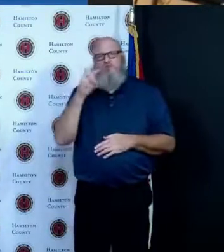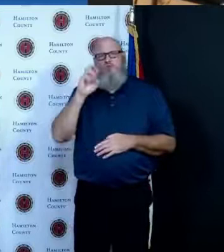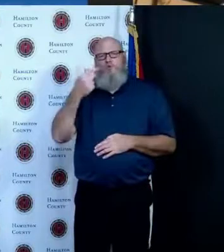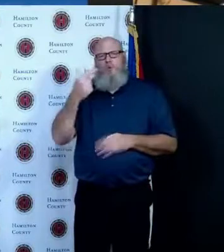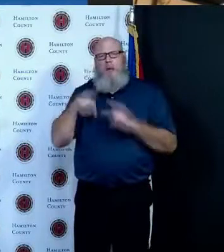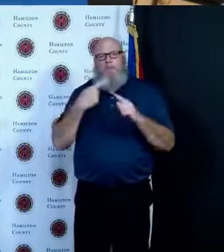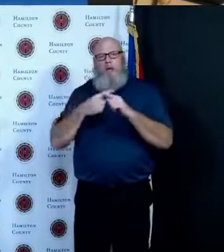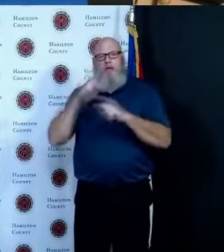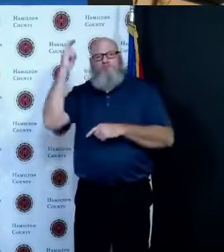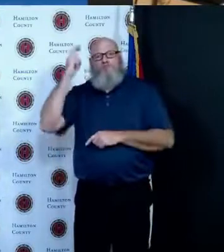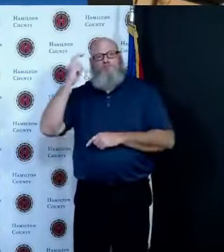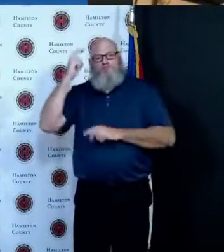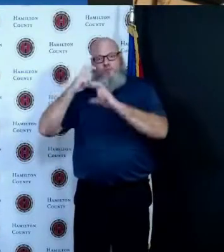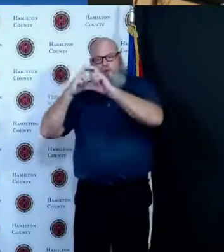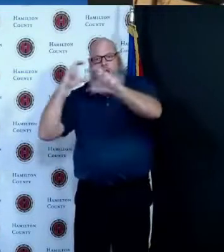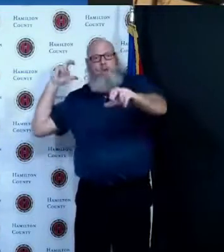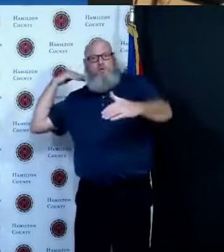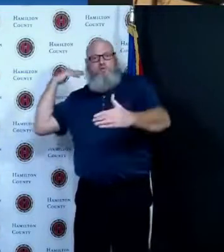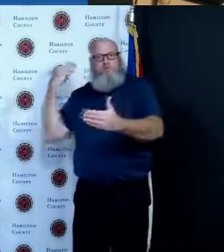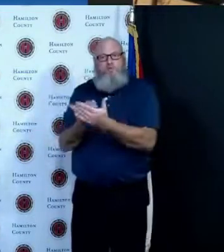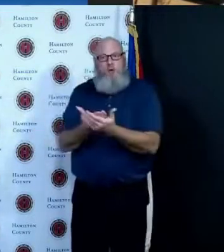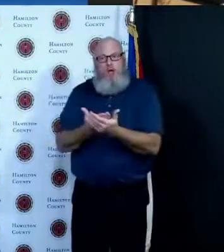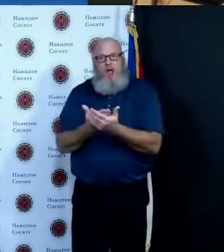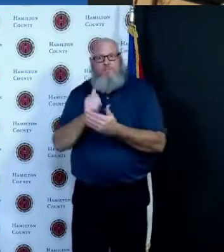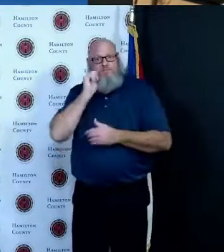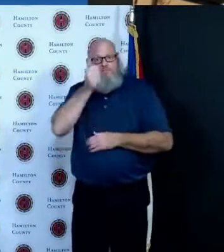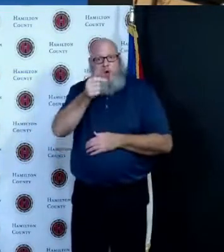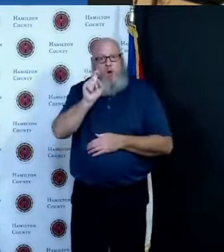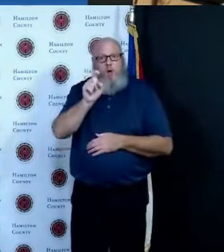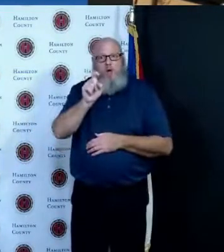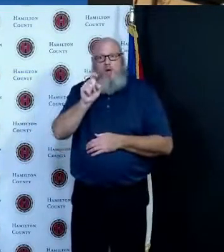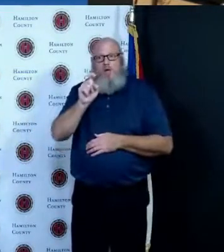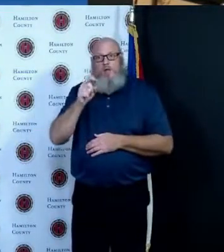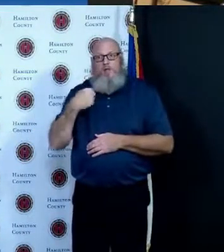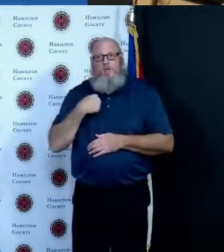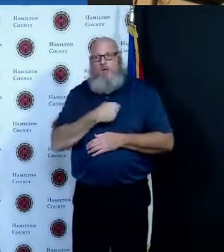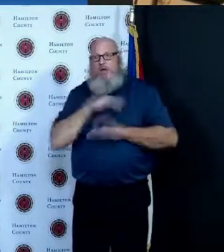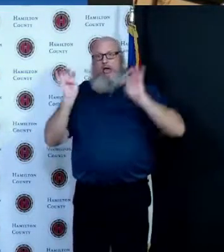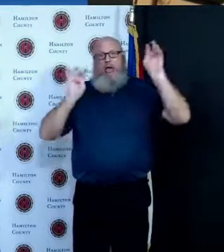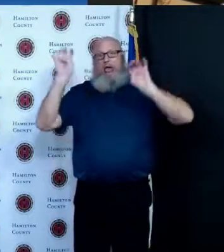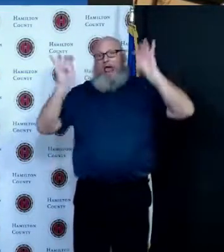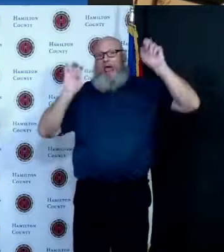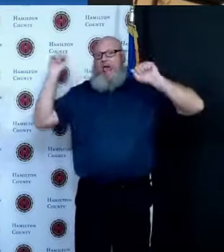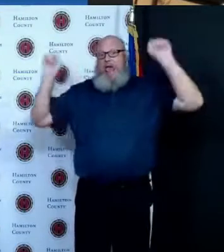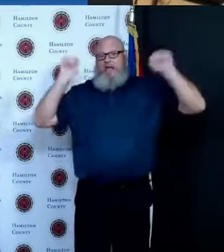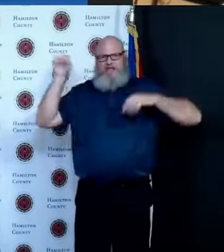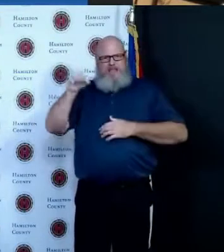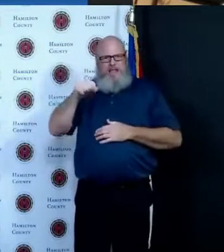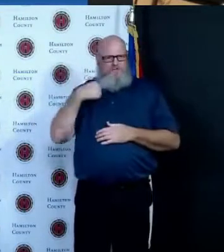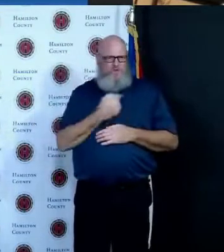celebrate but the truth of the matter is we do need to ramp up for that and so the idea is to get